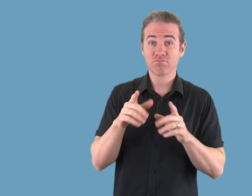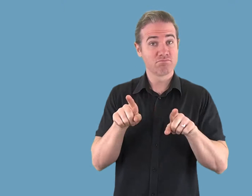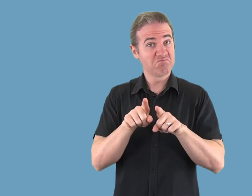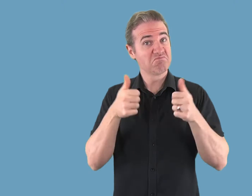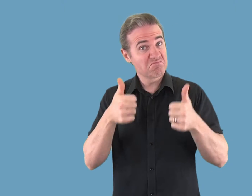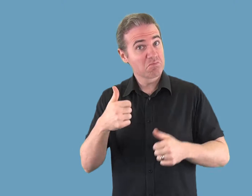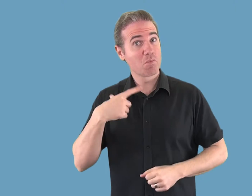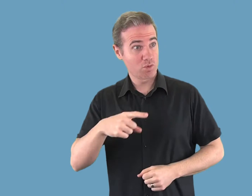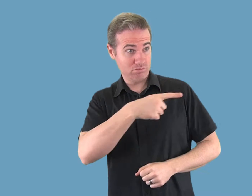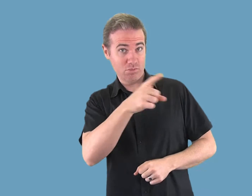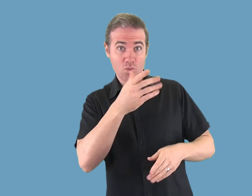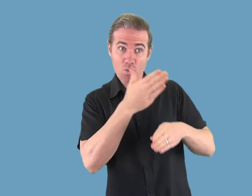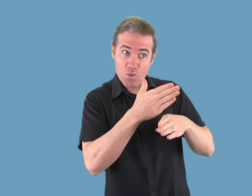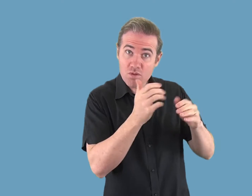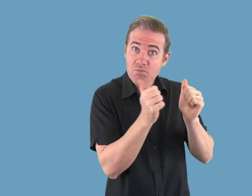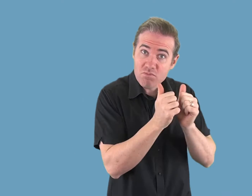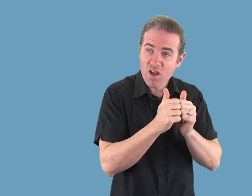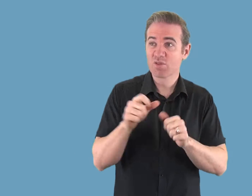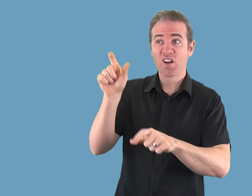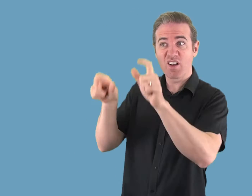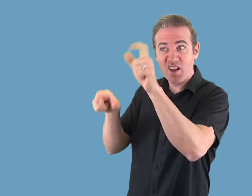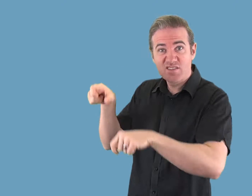to have equal access.